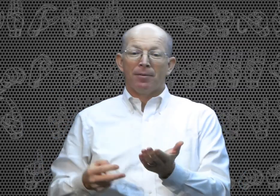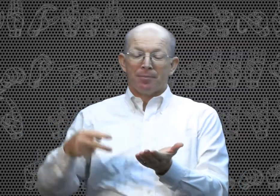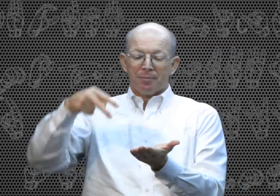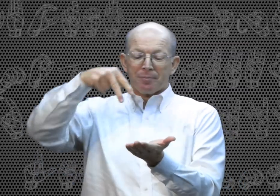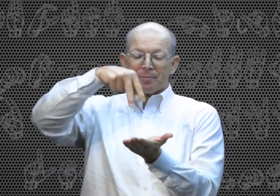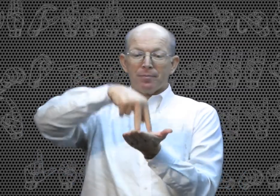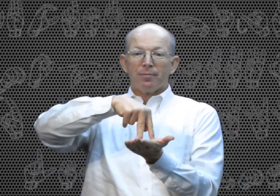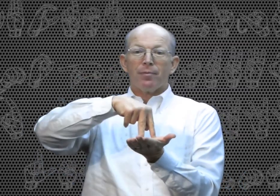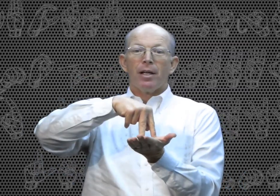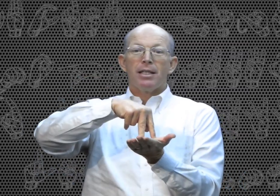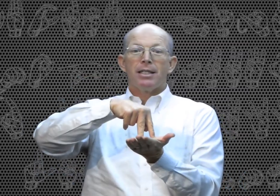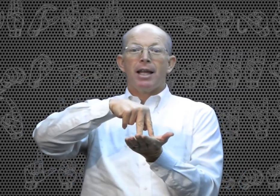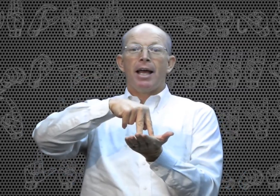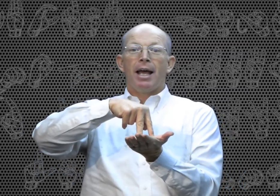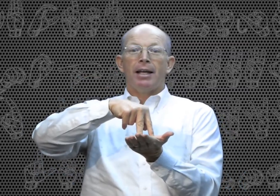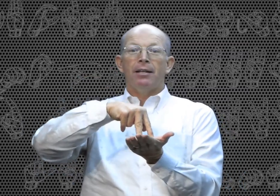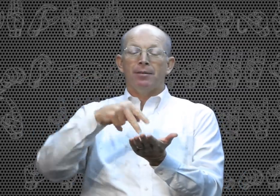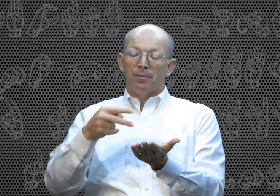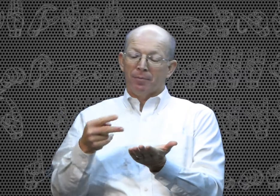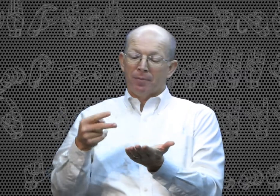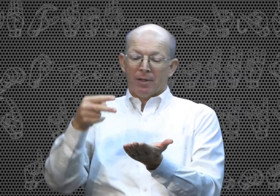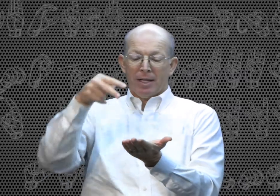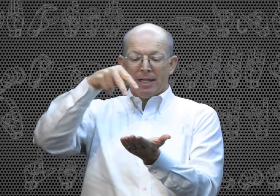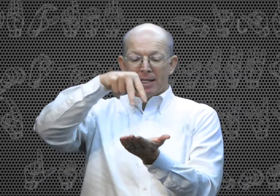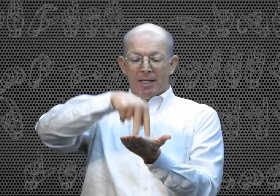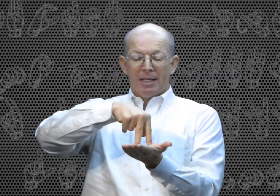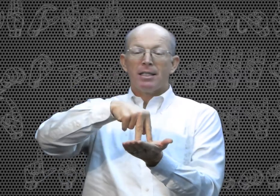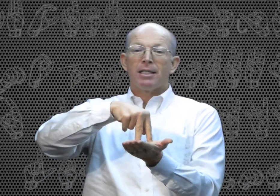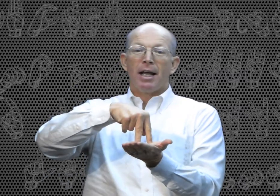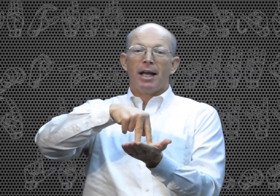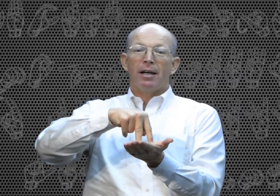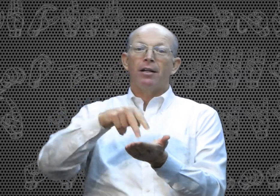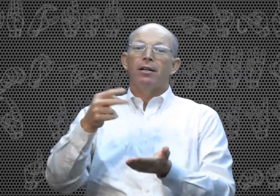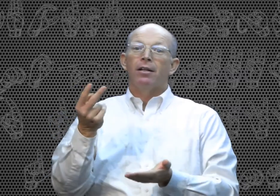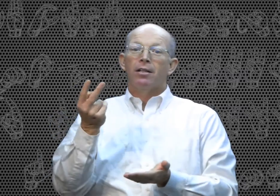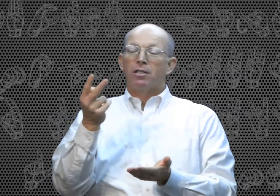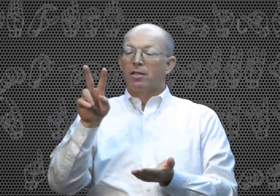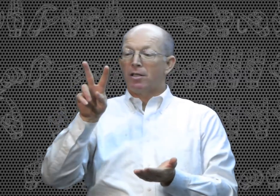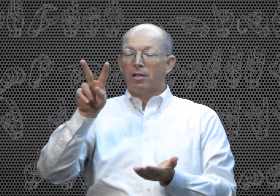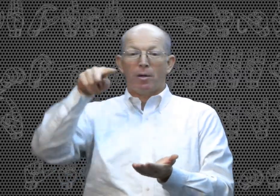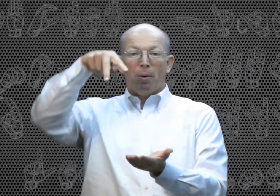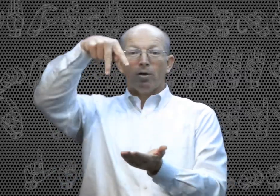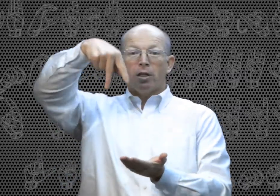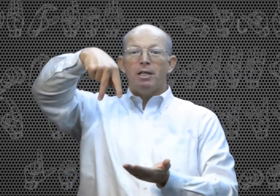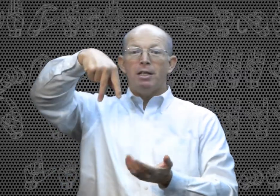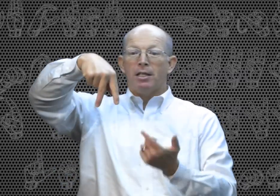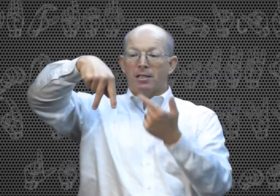STAND STAND -- STAND. This is the person.